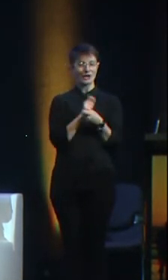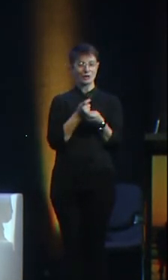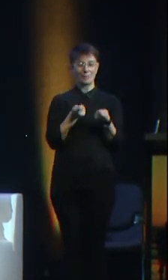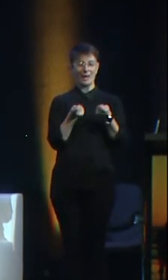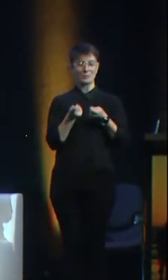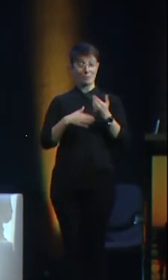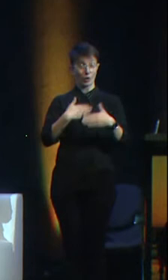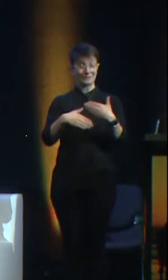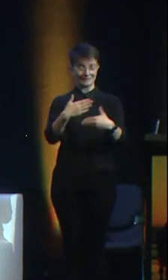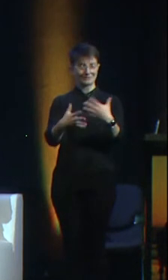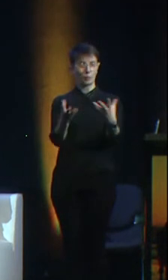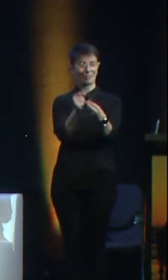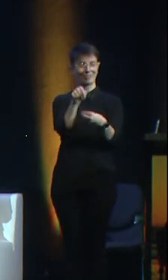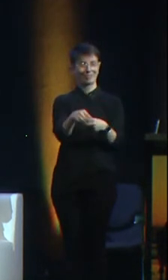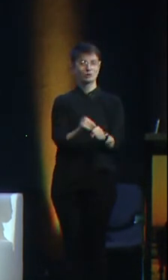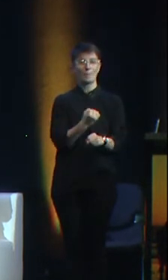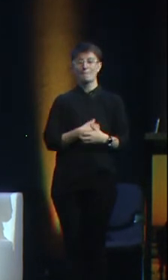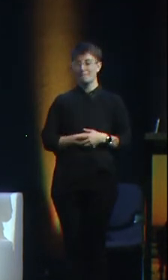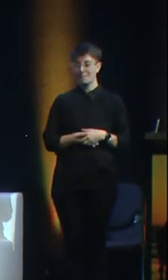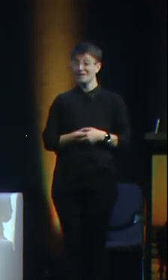in front of it. So those are some of the sort of the key things